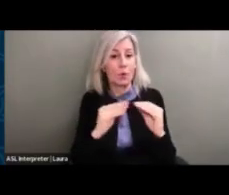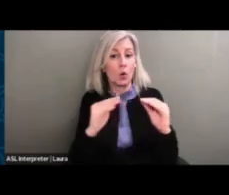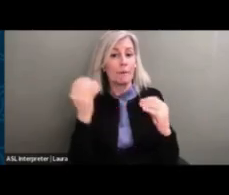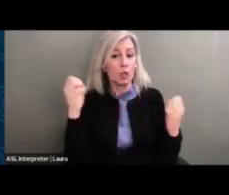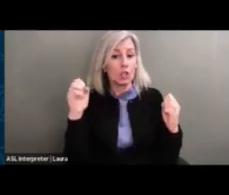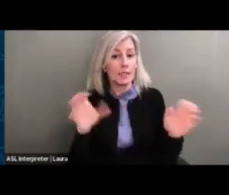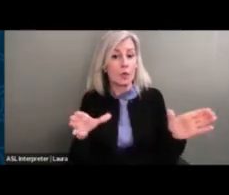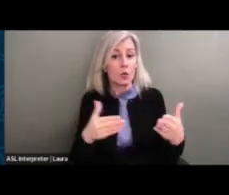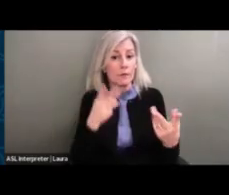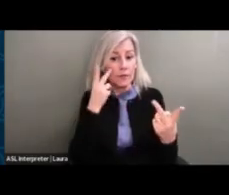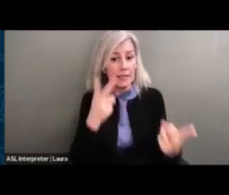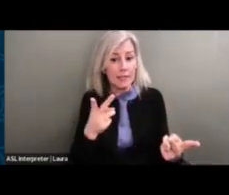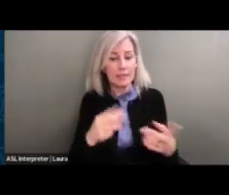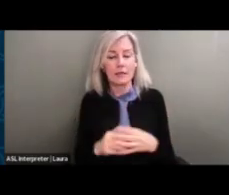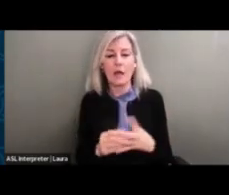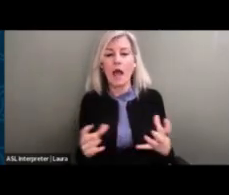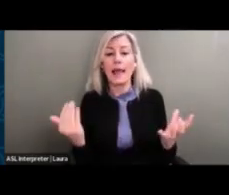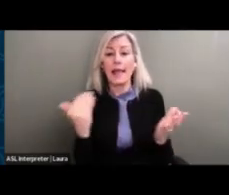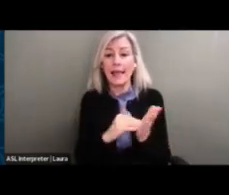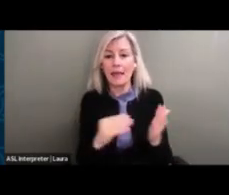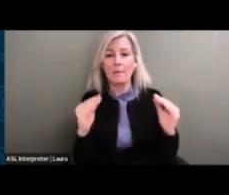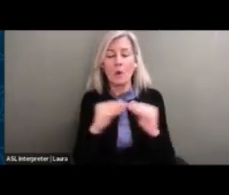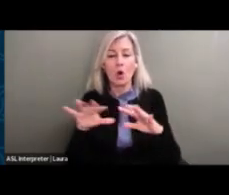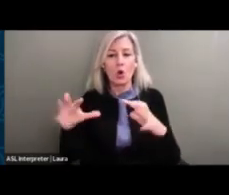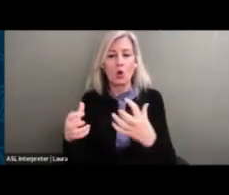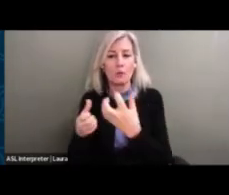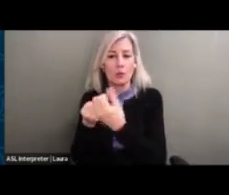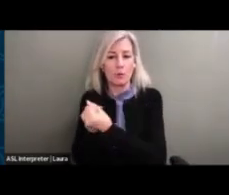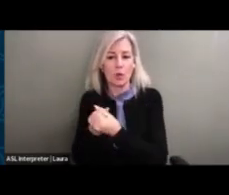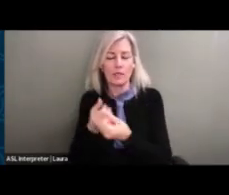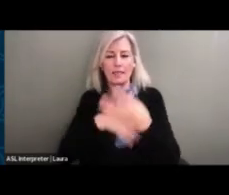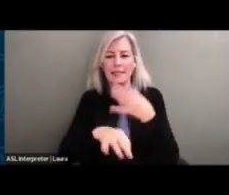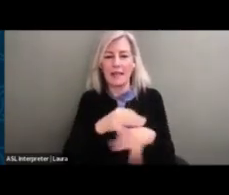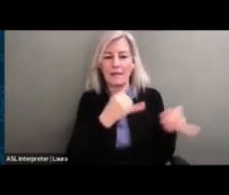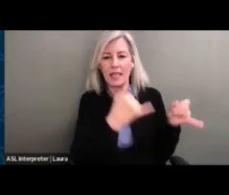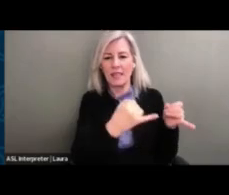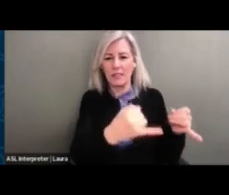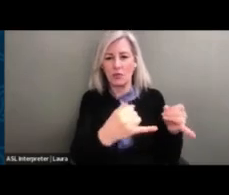and lose in leaving workplaces, higher use of institutional care, more people in nursing homes,